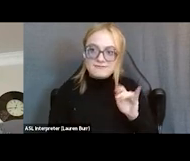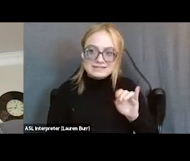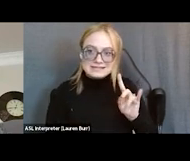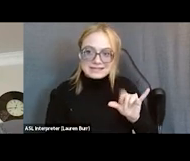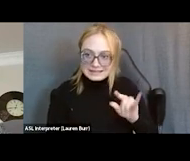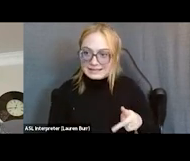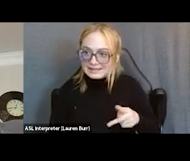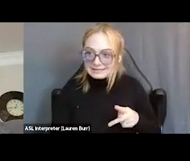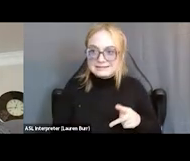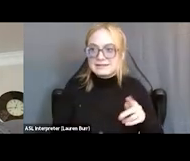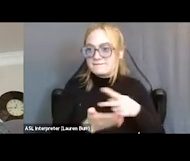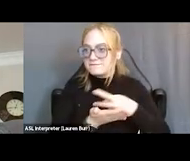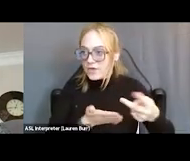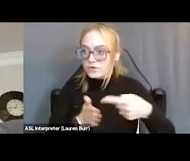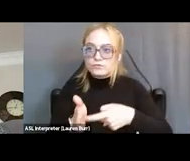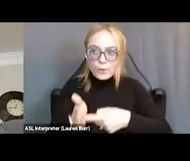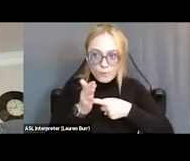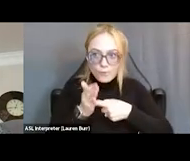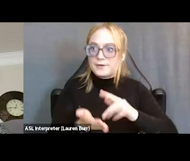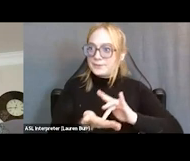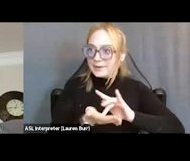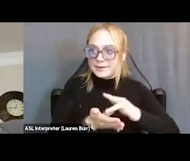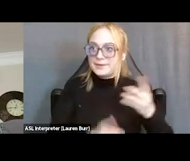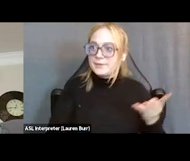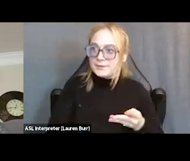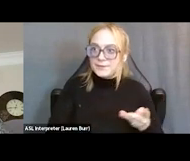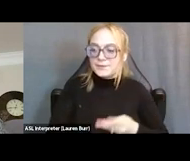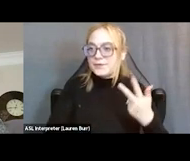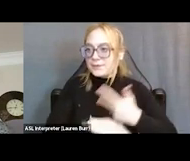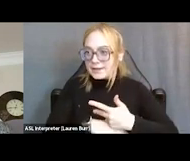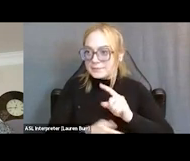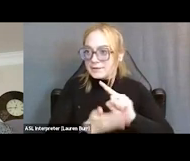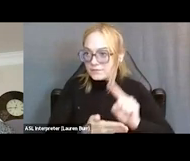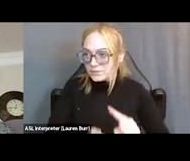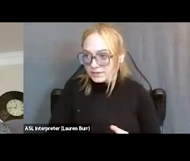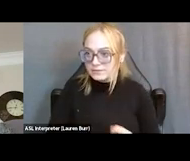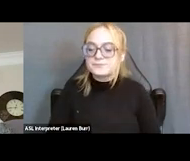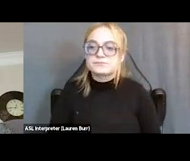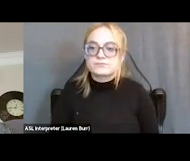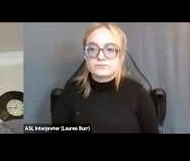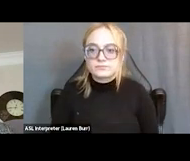dialysis and that dialysis is required three times a week, you need to have it signed by a doctor